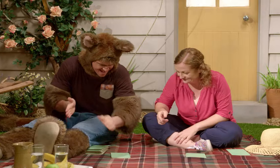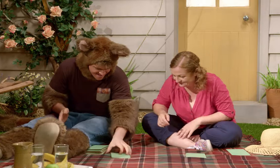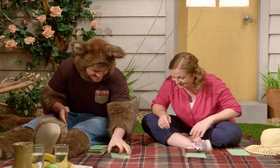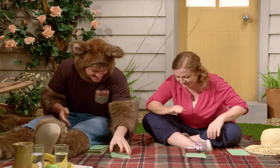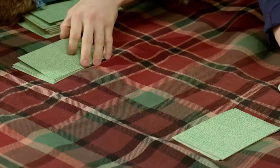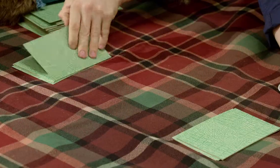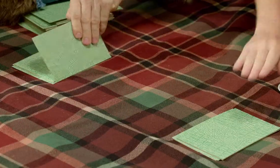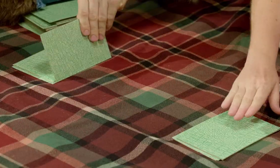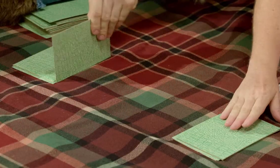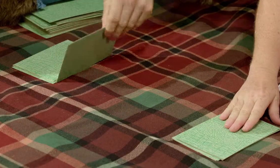Your turn.